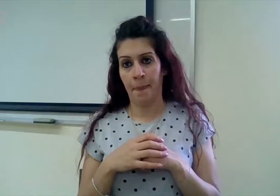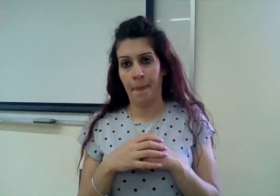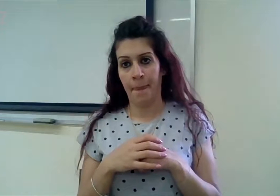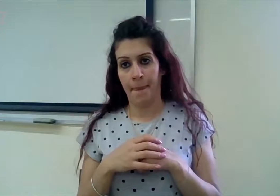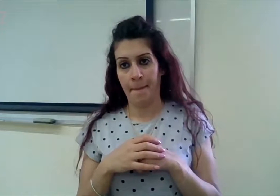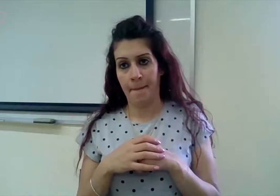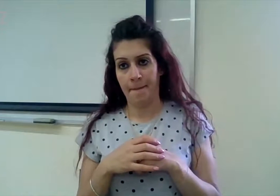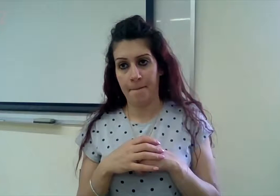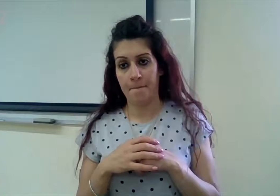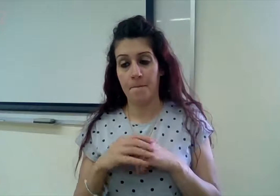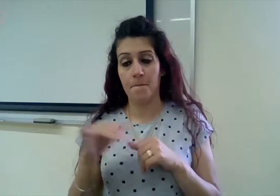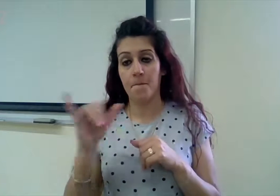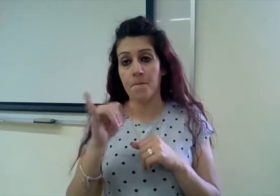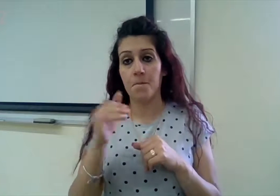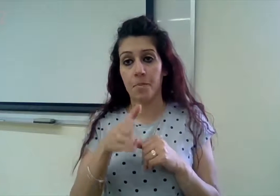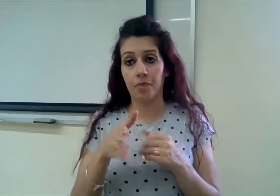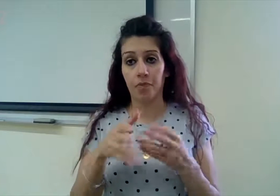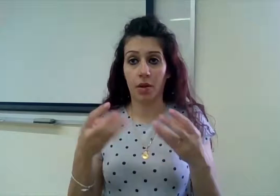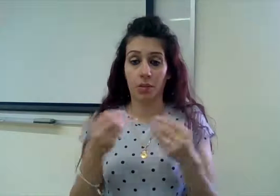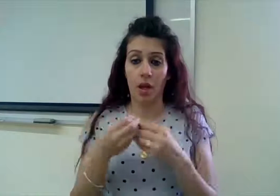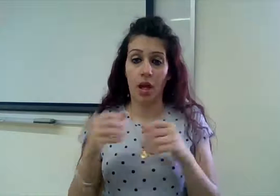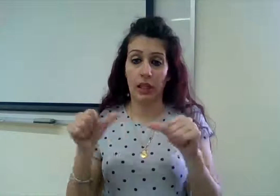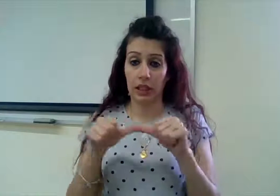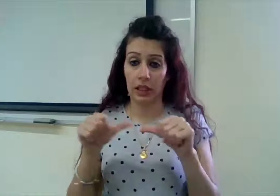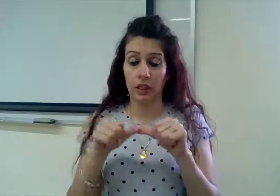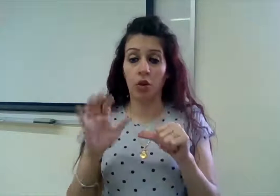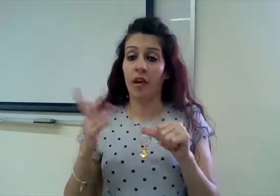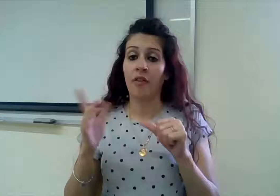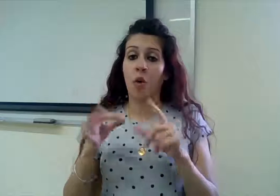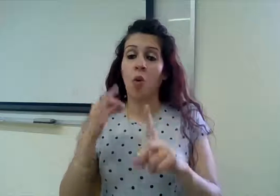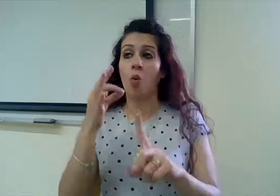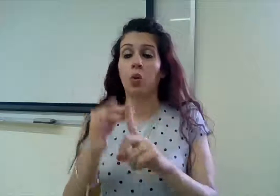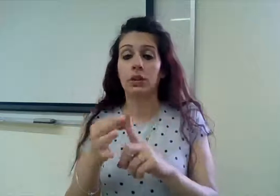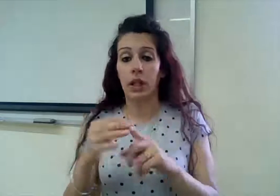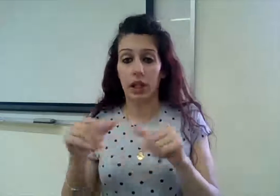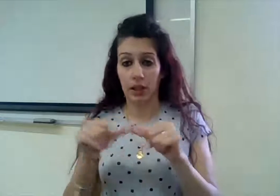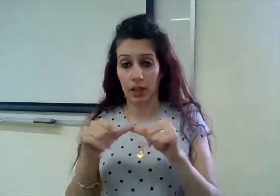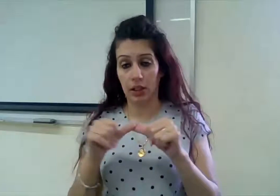actually were able to then take these little if you're like lessons and help